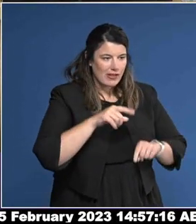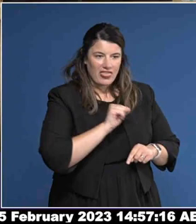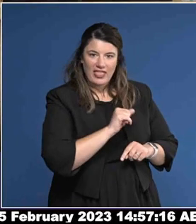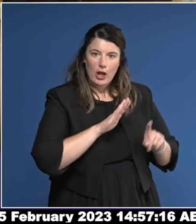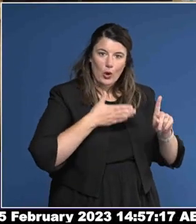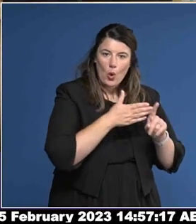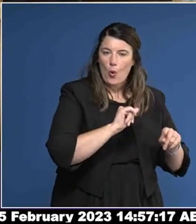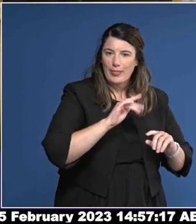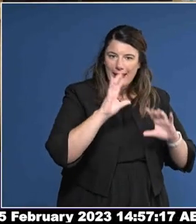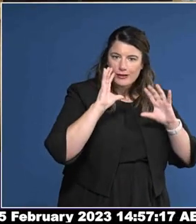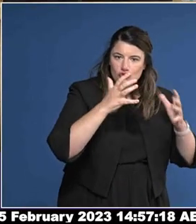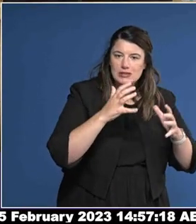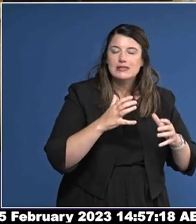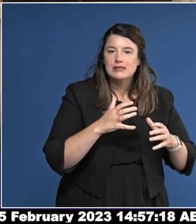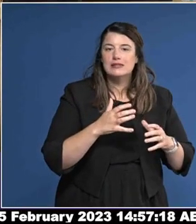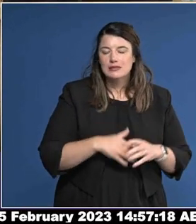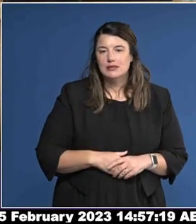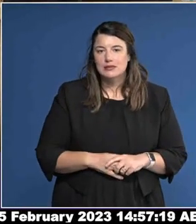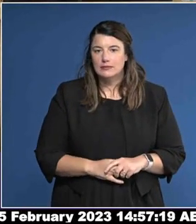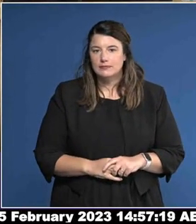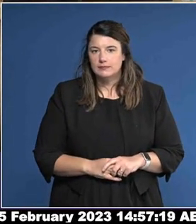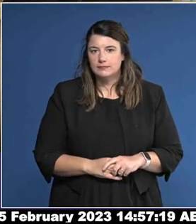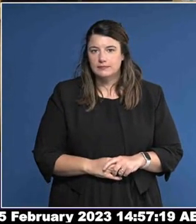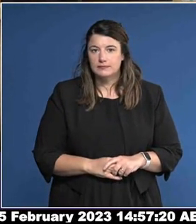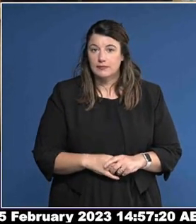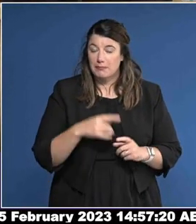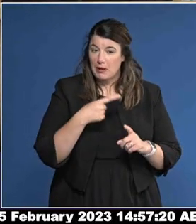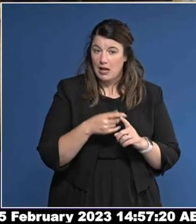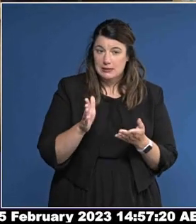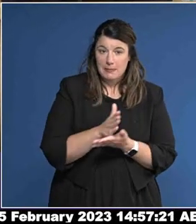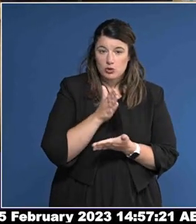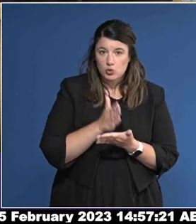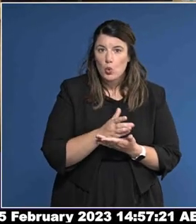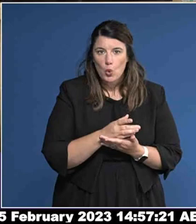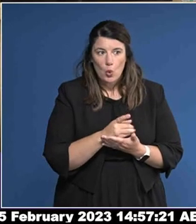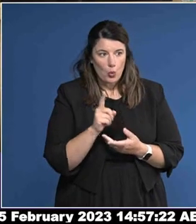their interests, and ensuring that the supports that you put around that person